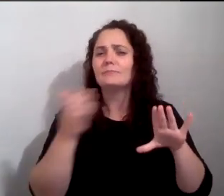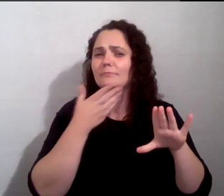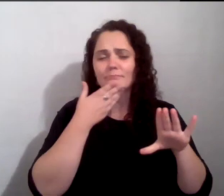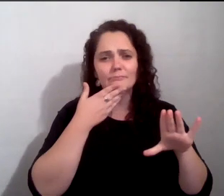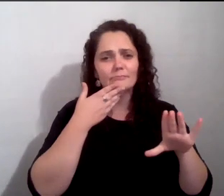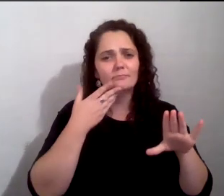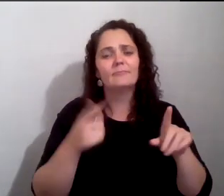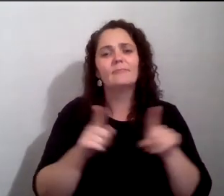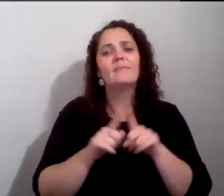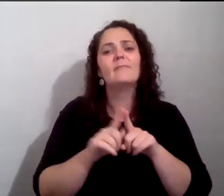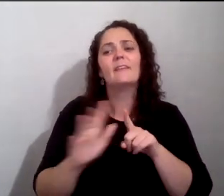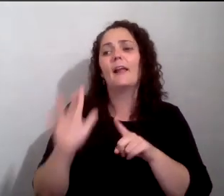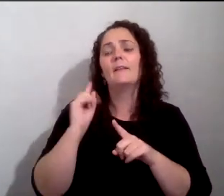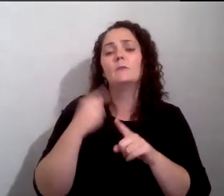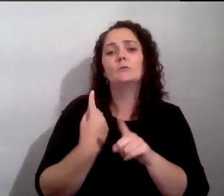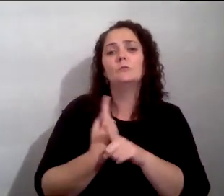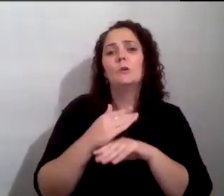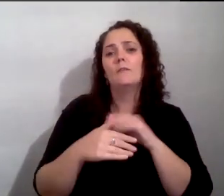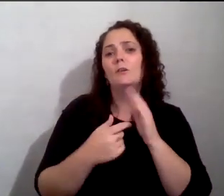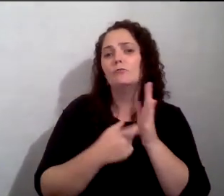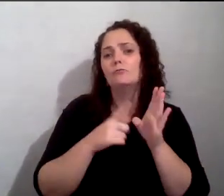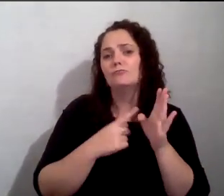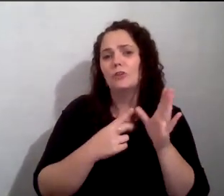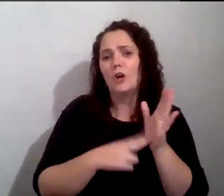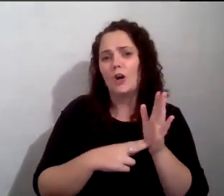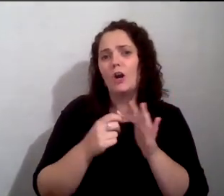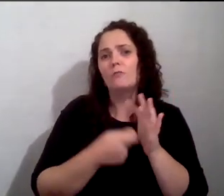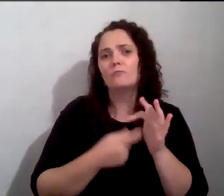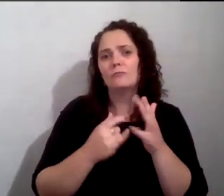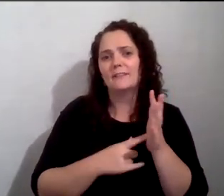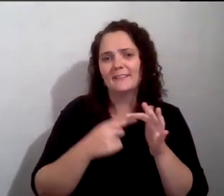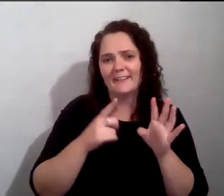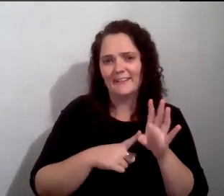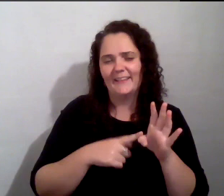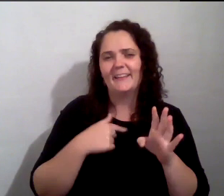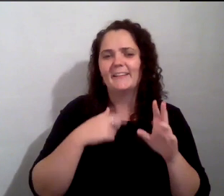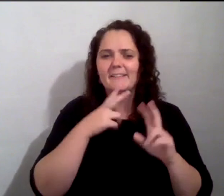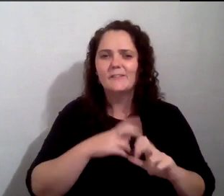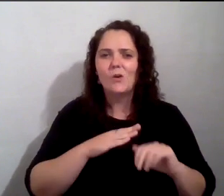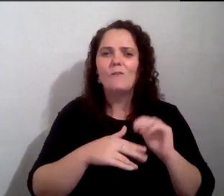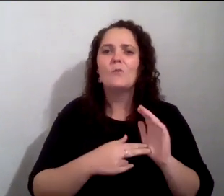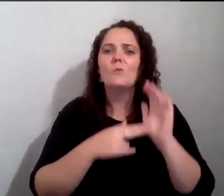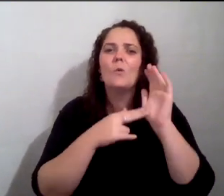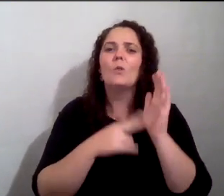in terms of discussing Ryan Presley’s work that explored that northern New South Wales